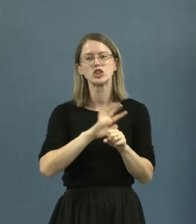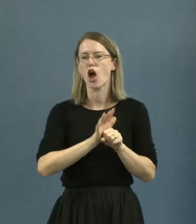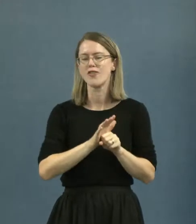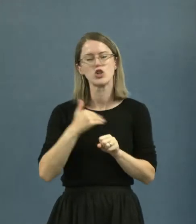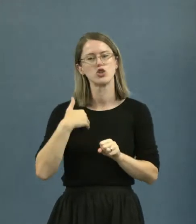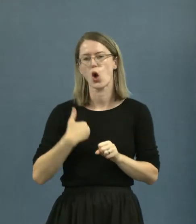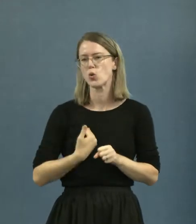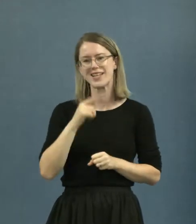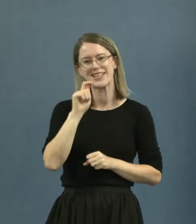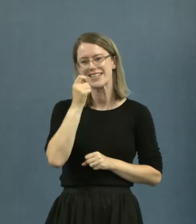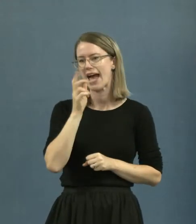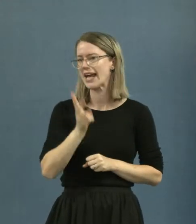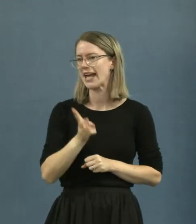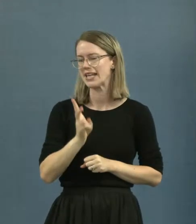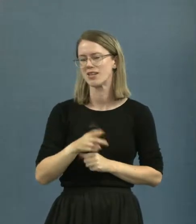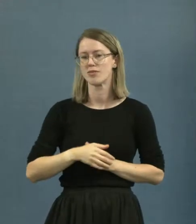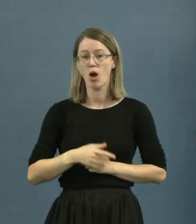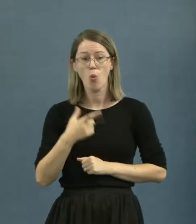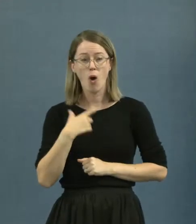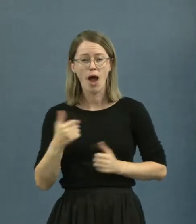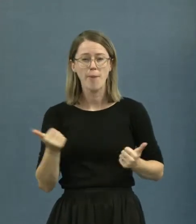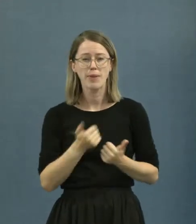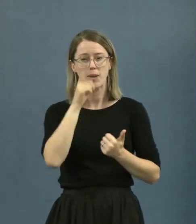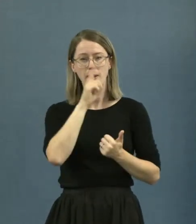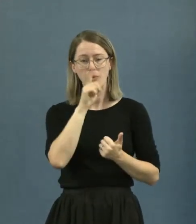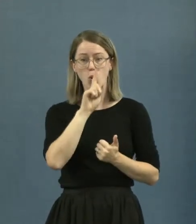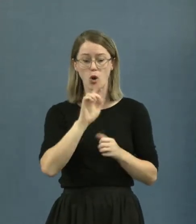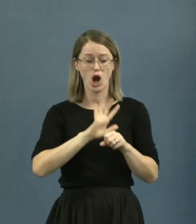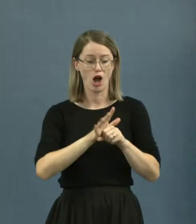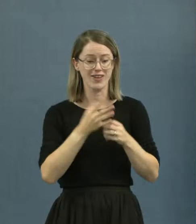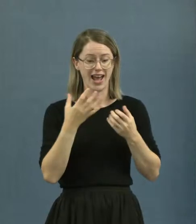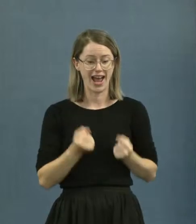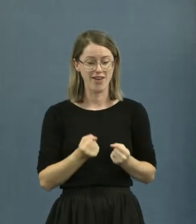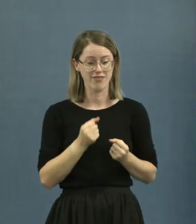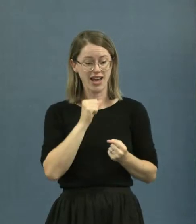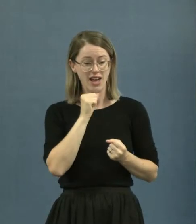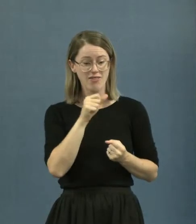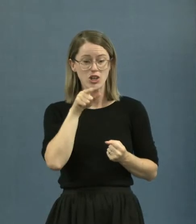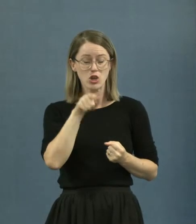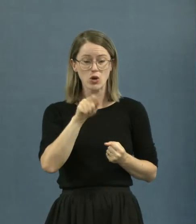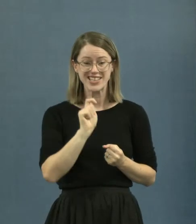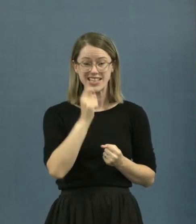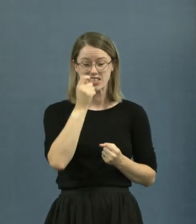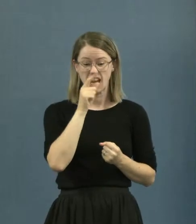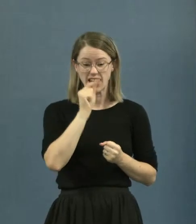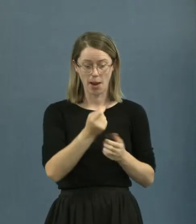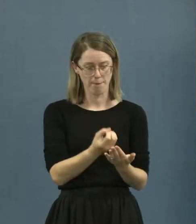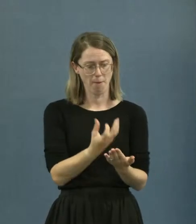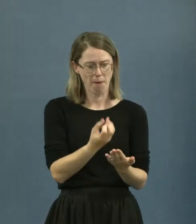not. And that's because many people with COVID-19 can continue to test positive for